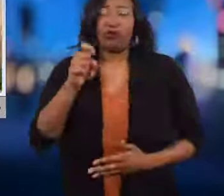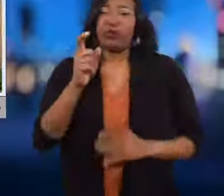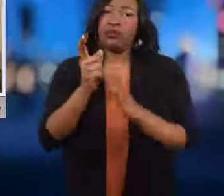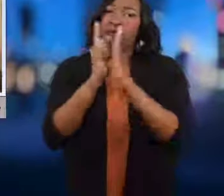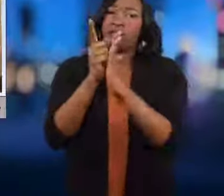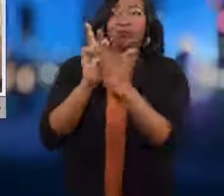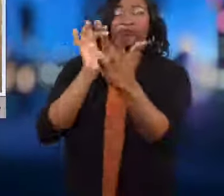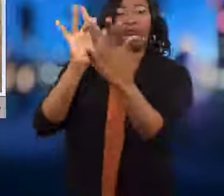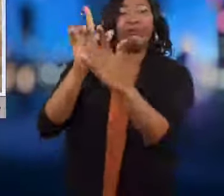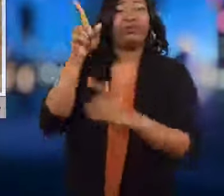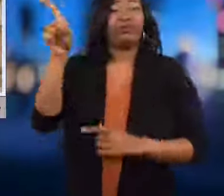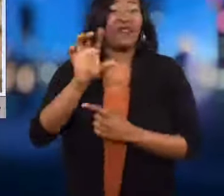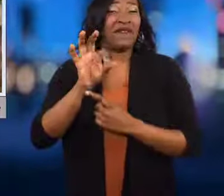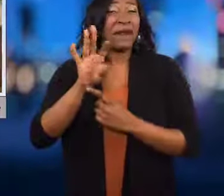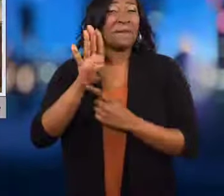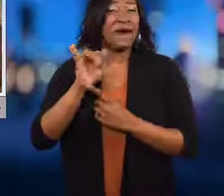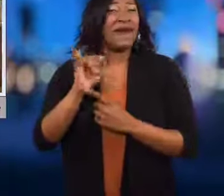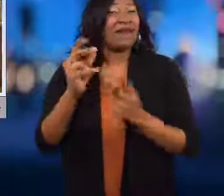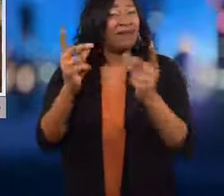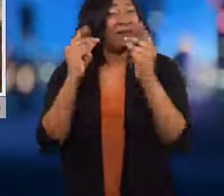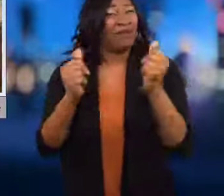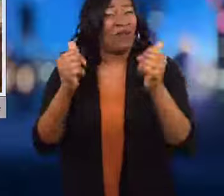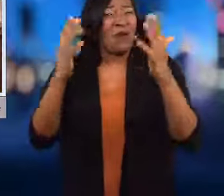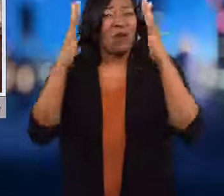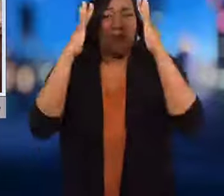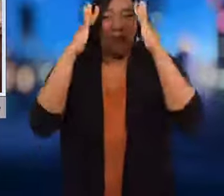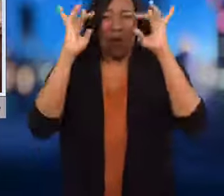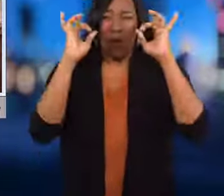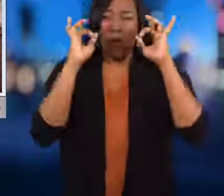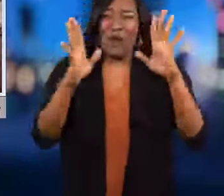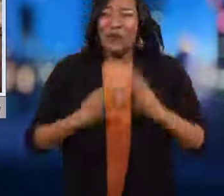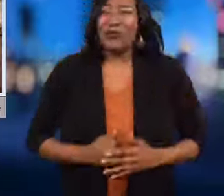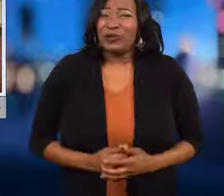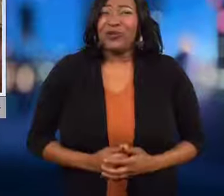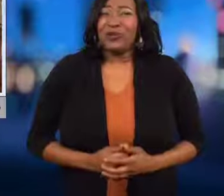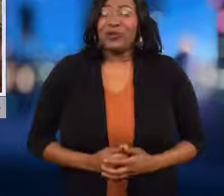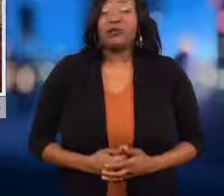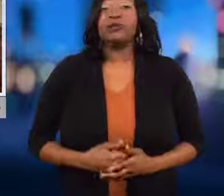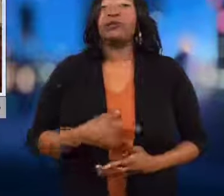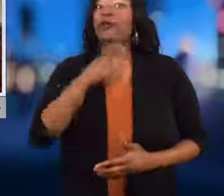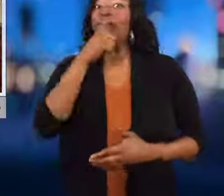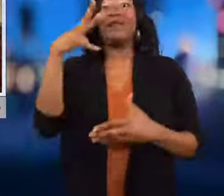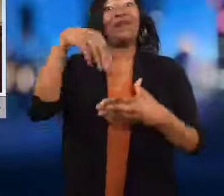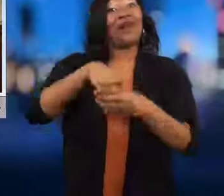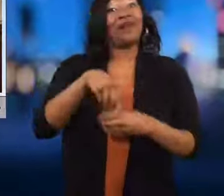Bannon told the book's author that they should have immediately called the FBI.